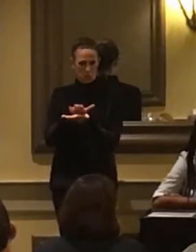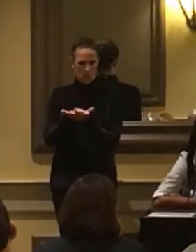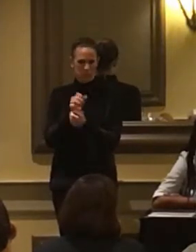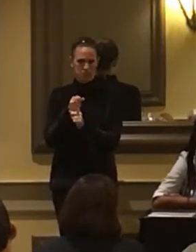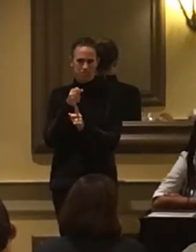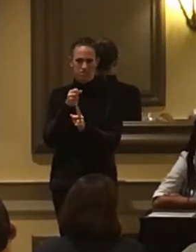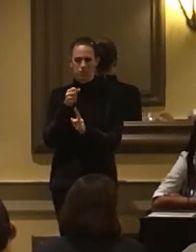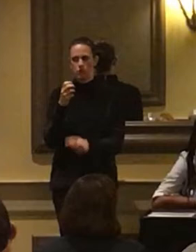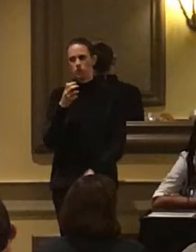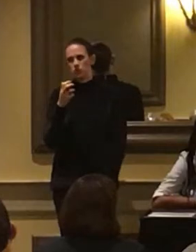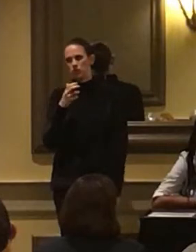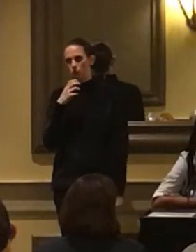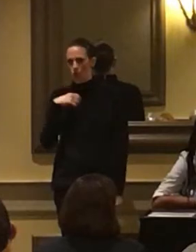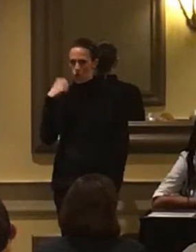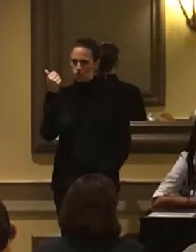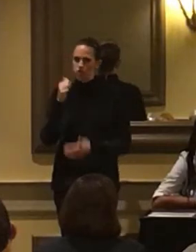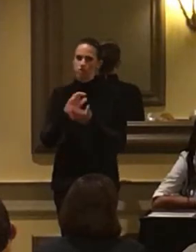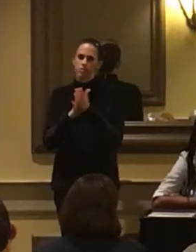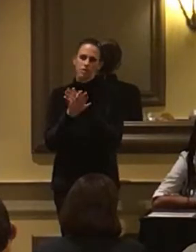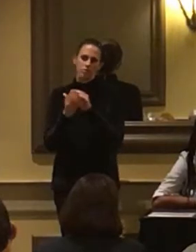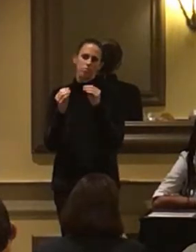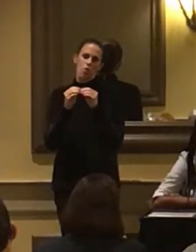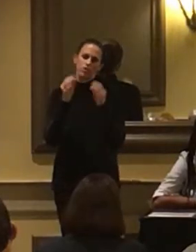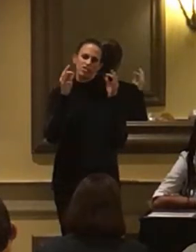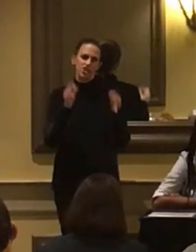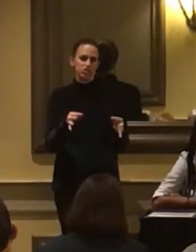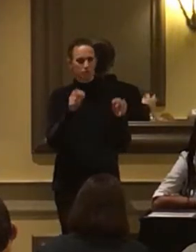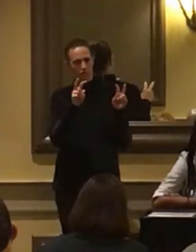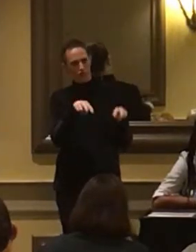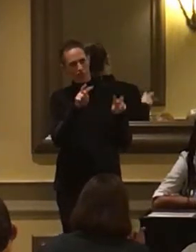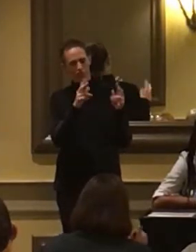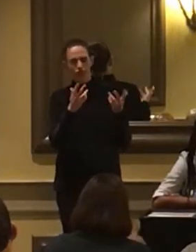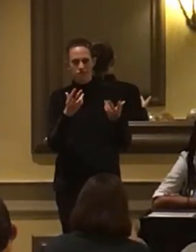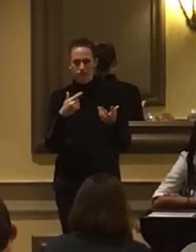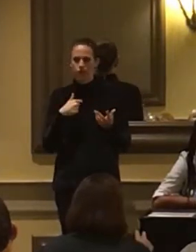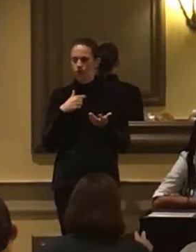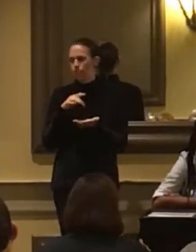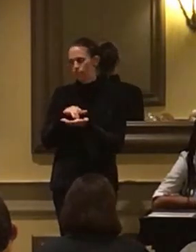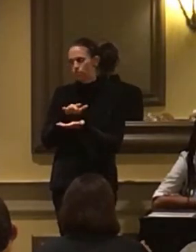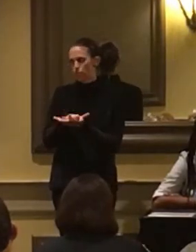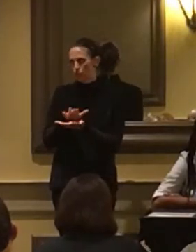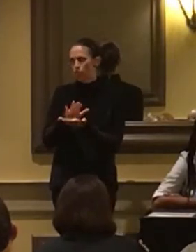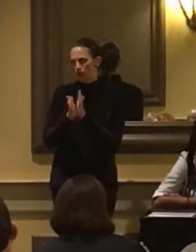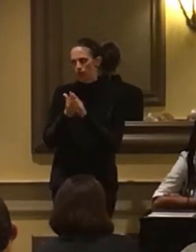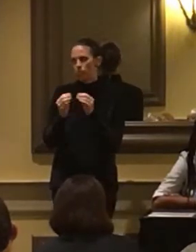The older you get, the more judgemental people get. So in middle school, I started to become a bit more insecure about that.